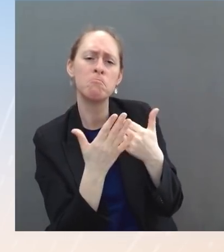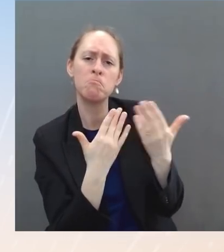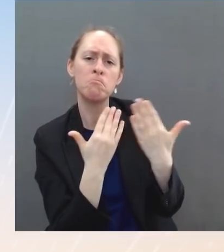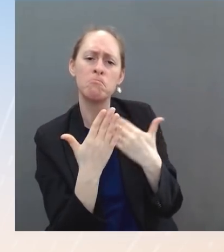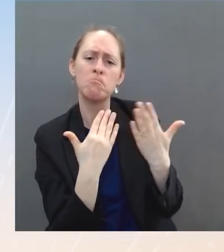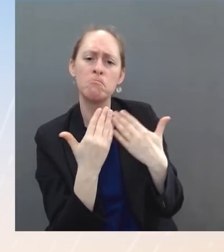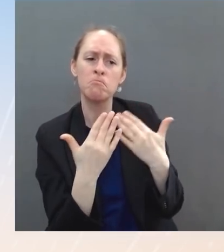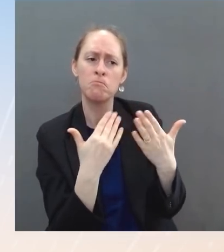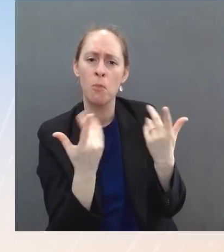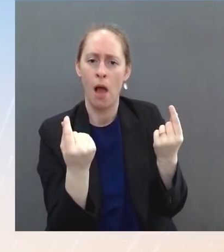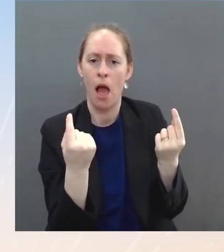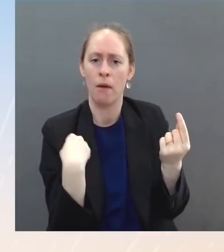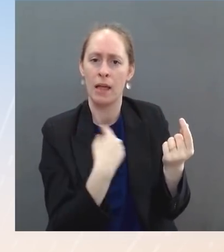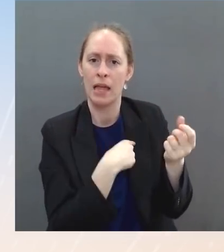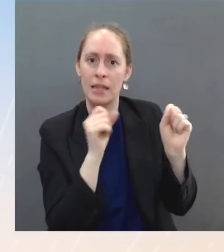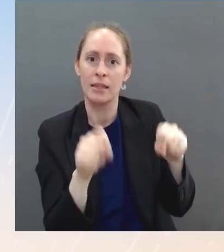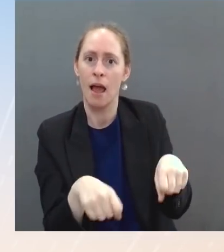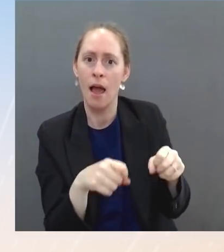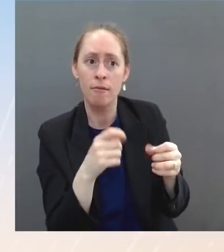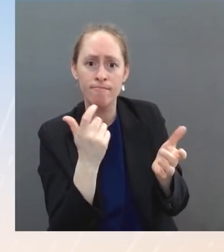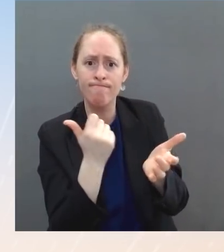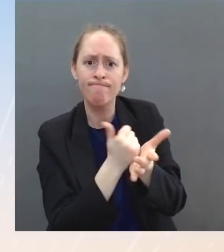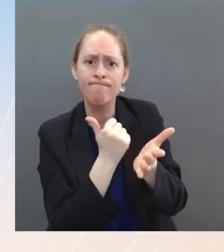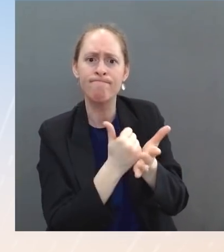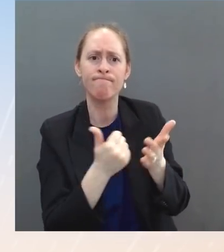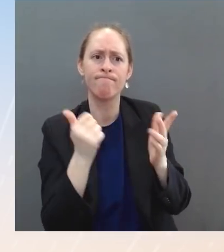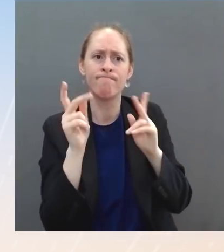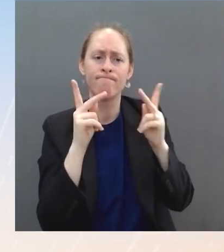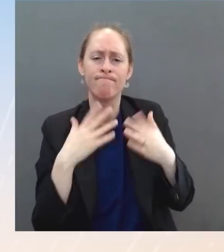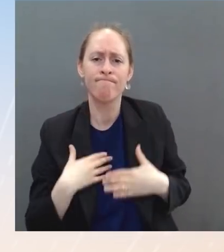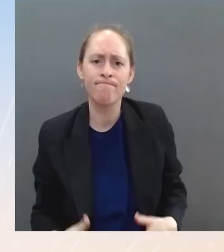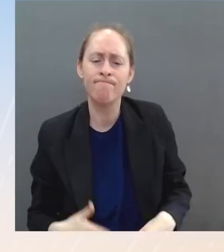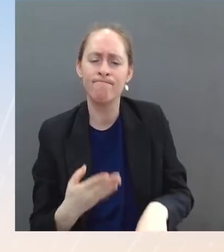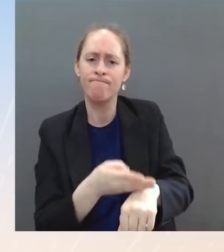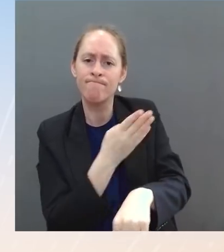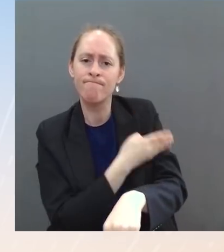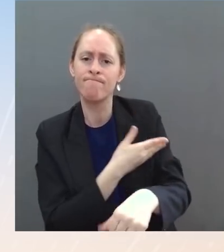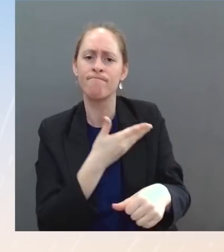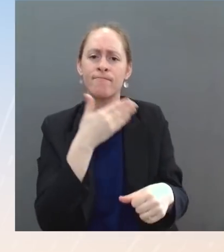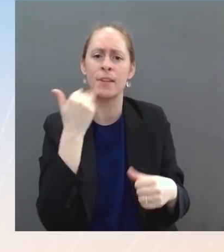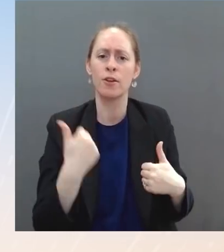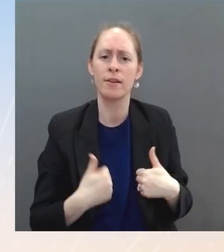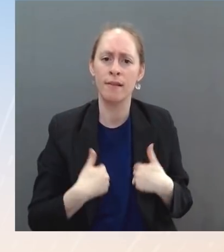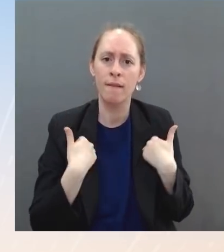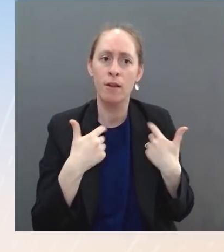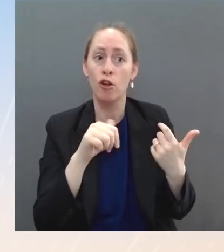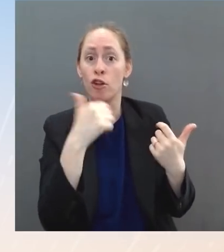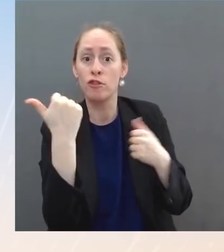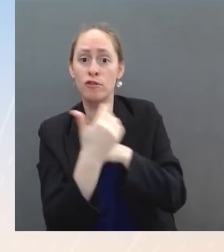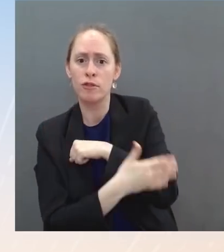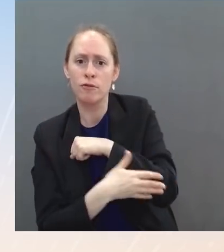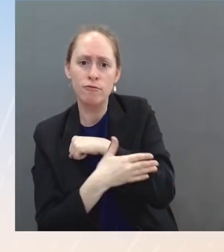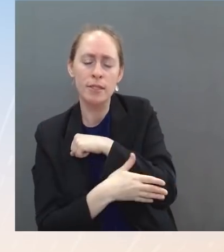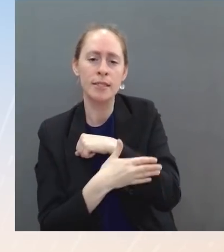and support we're providing to neighboring countries, to ensure that we can find a pathway for those who want to come to the United States to come here too.